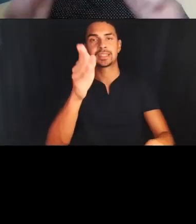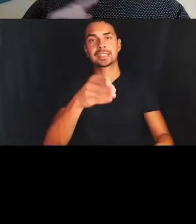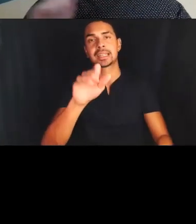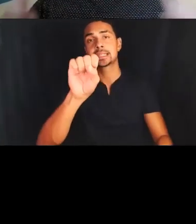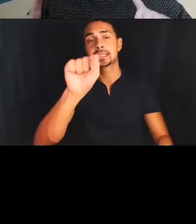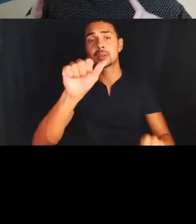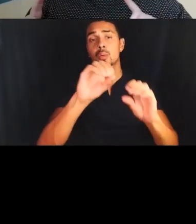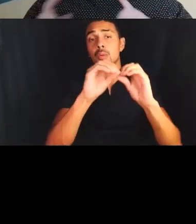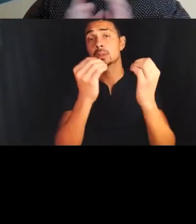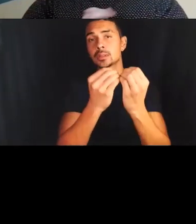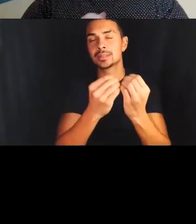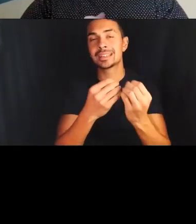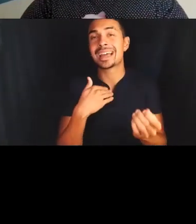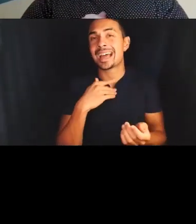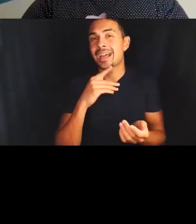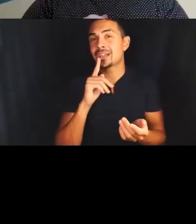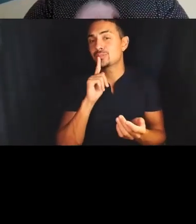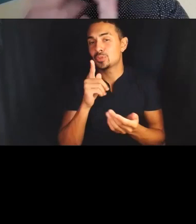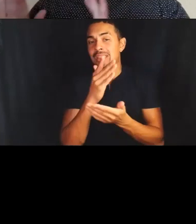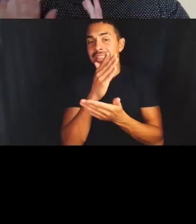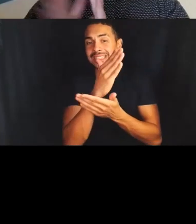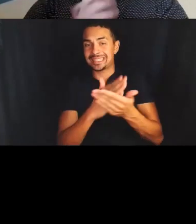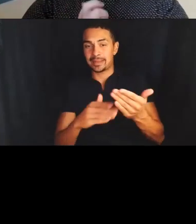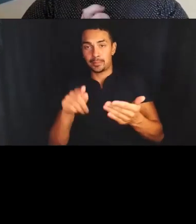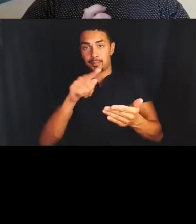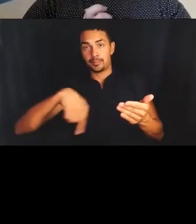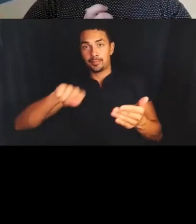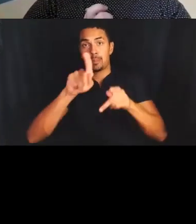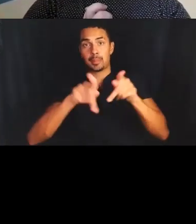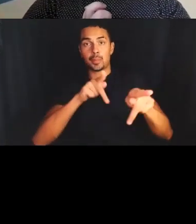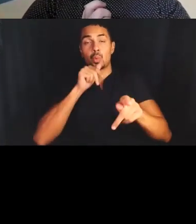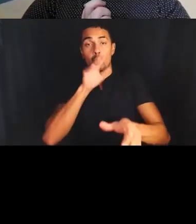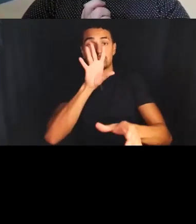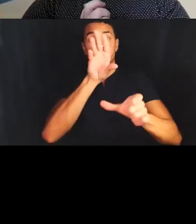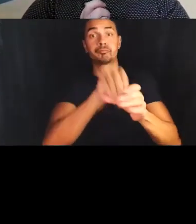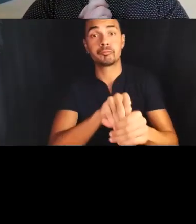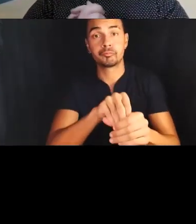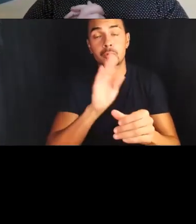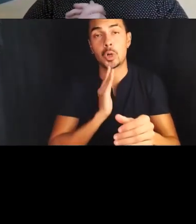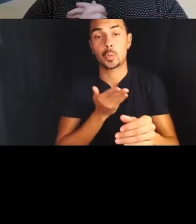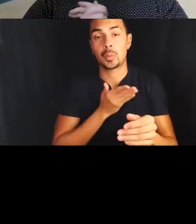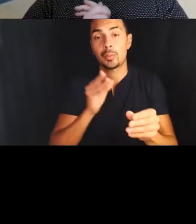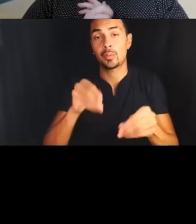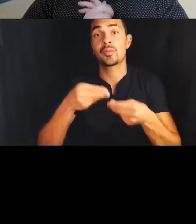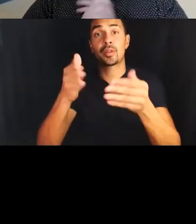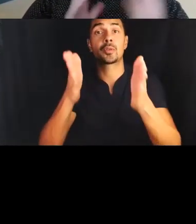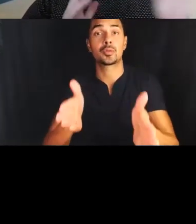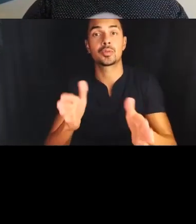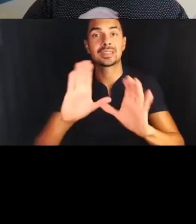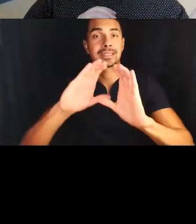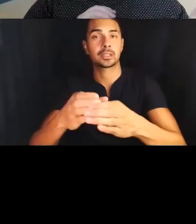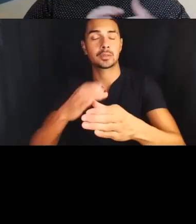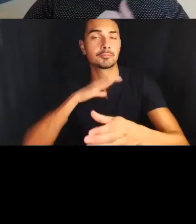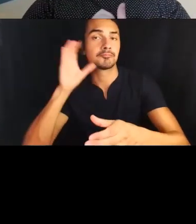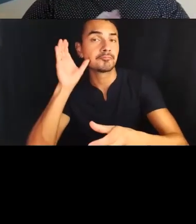in some of our provider sessions and we have some on our advisory team,